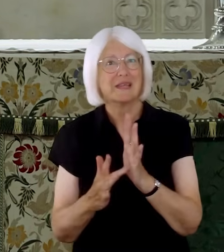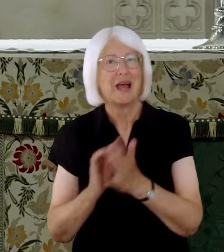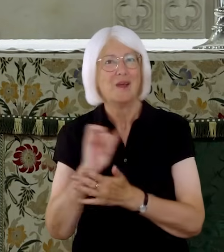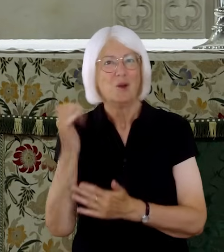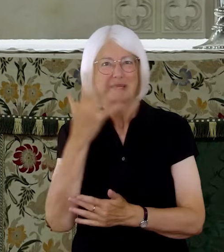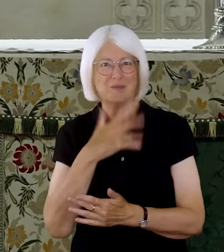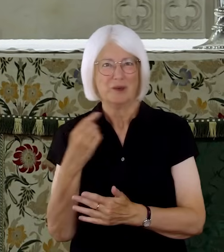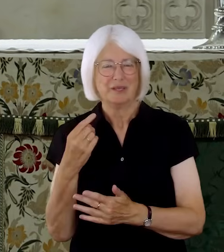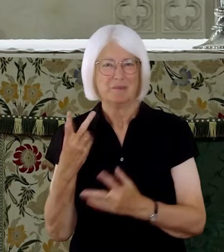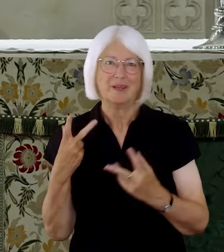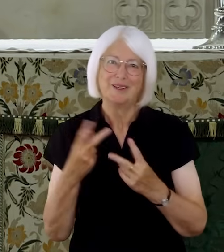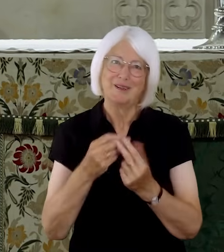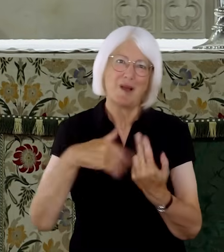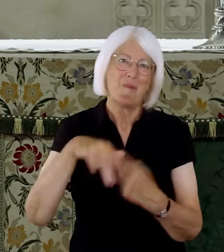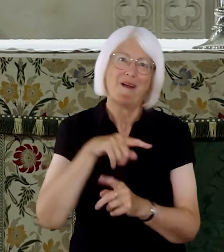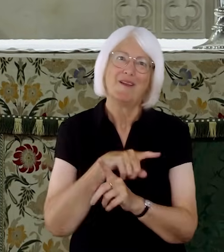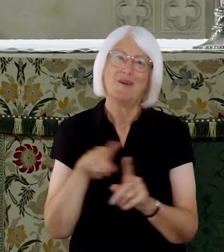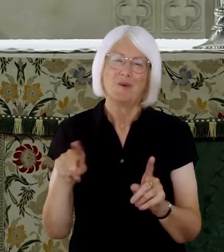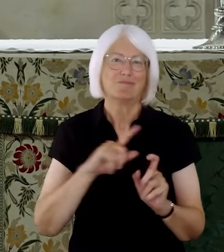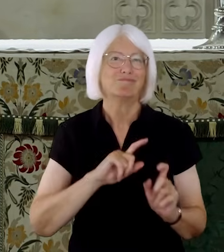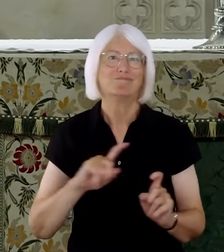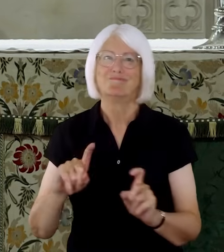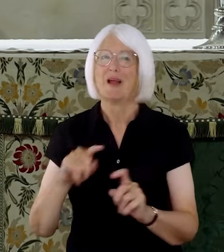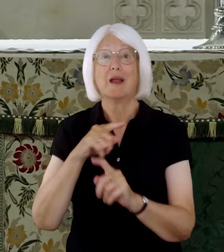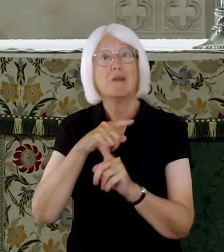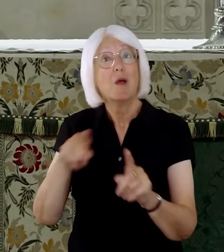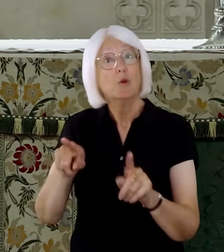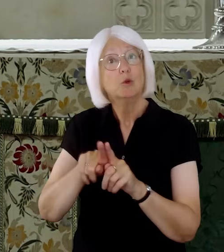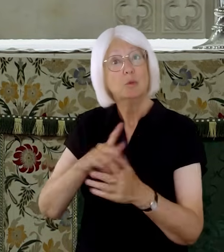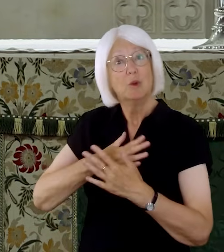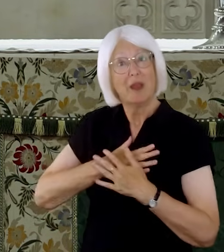and the Holy Spirit be among you and all who you love here